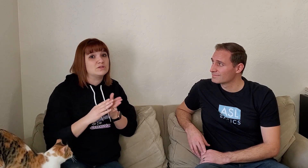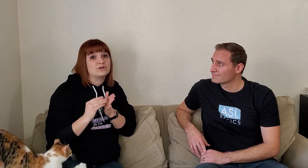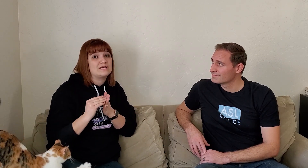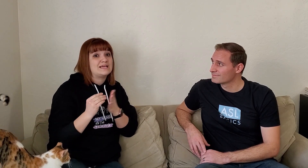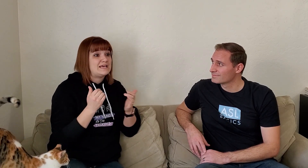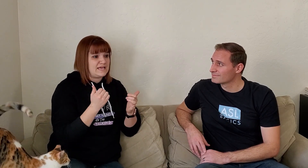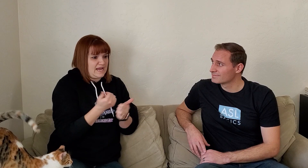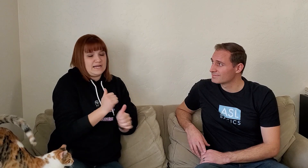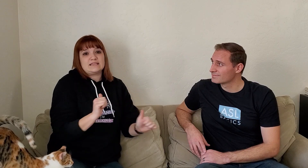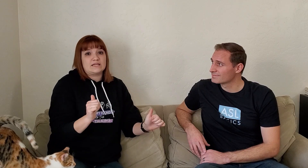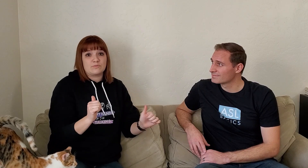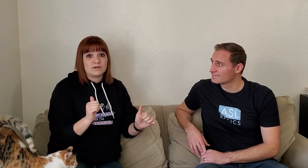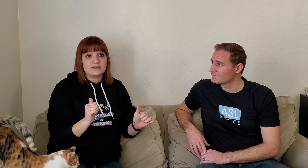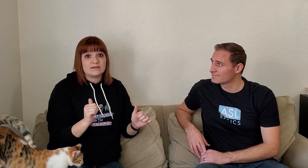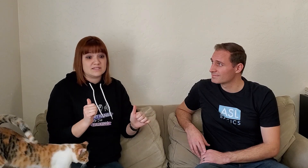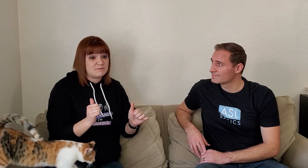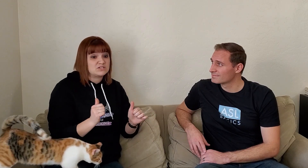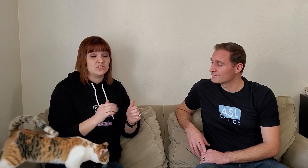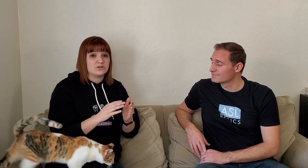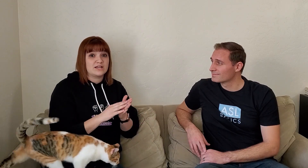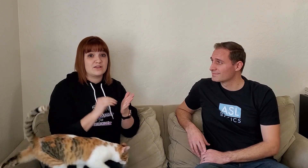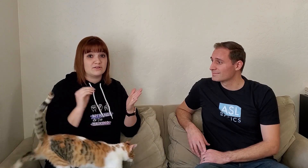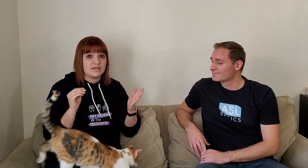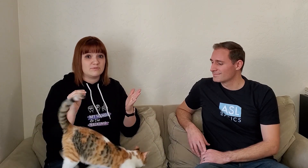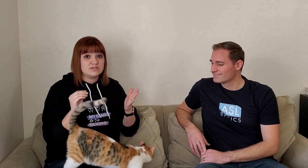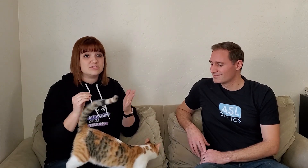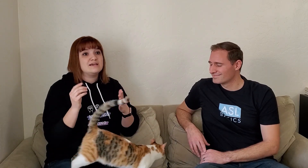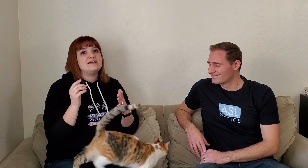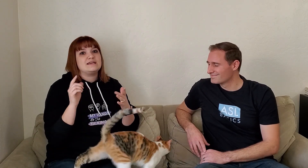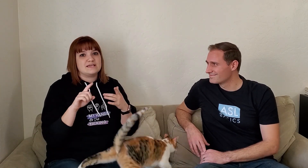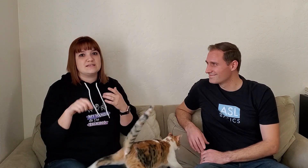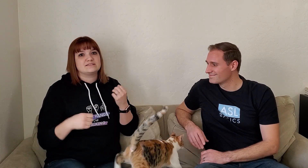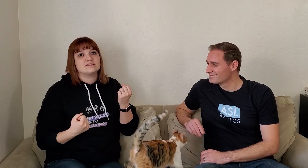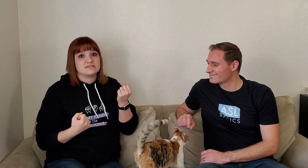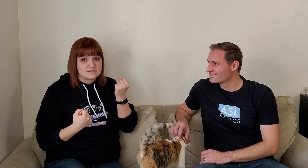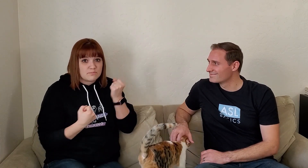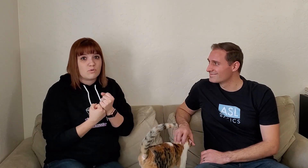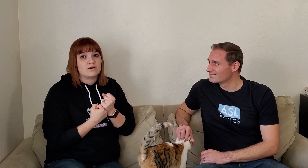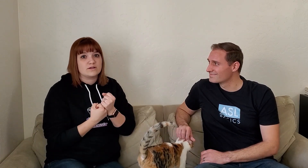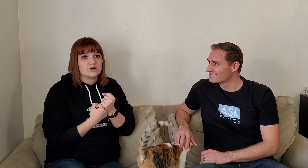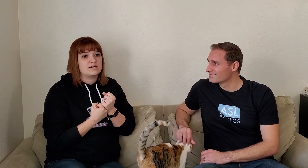learning anything really, especially learning another language is the support, you're gonna